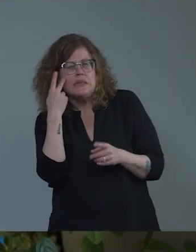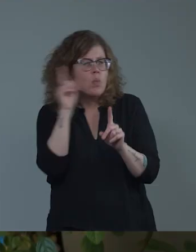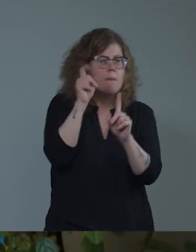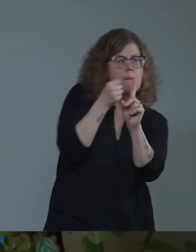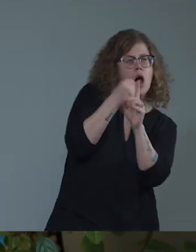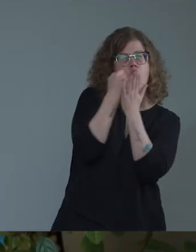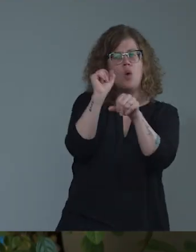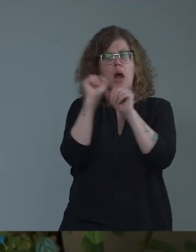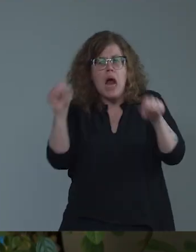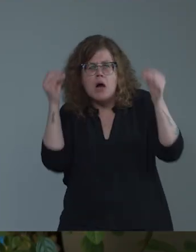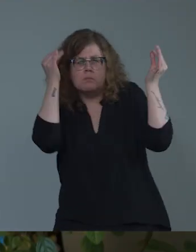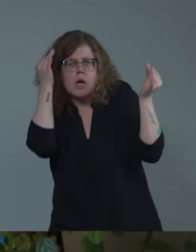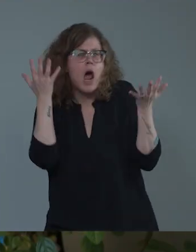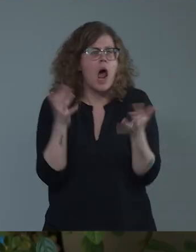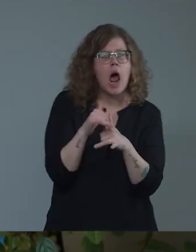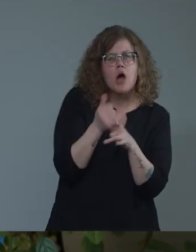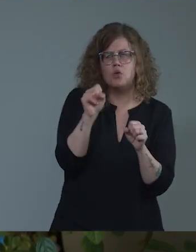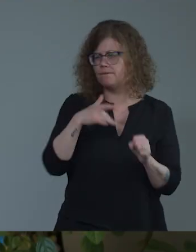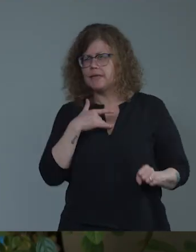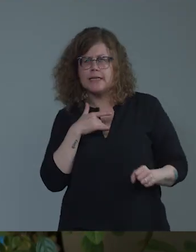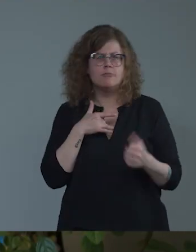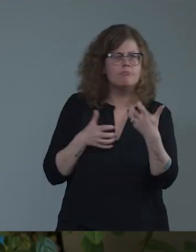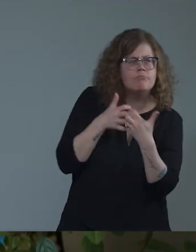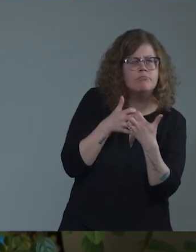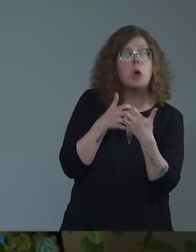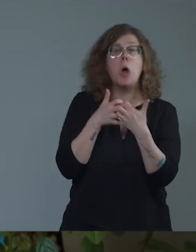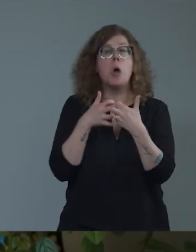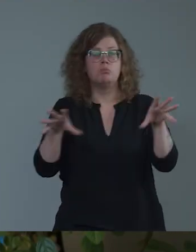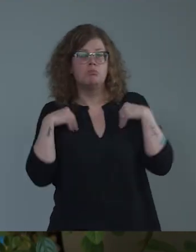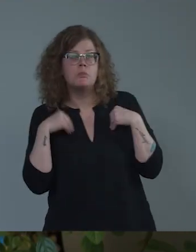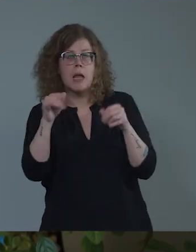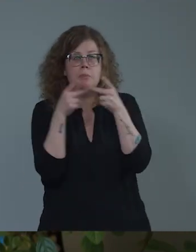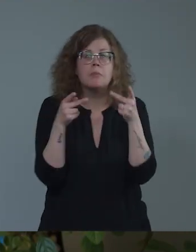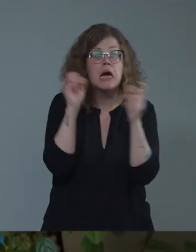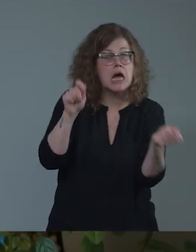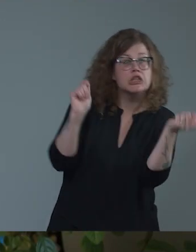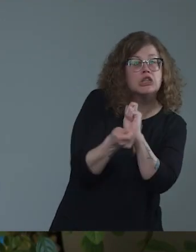degree of change to that artwork over time and and what you feel you would like to preserve